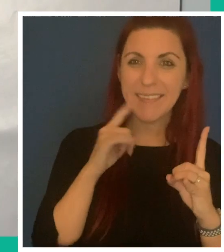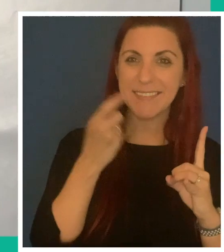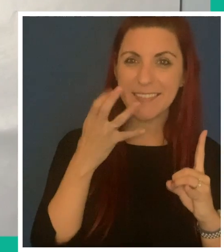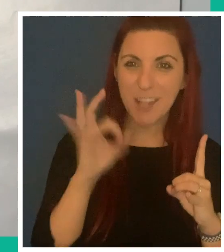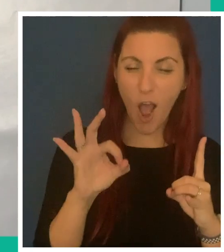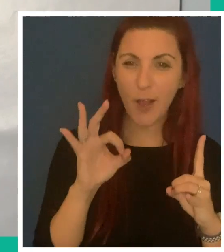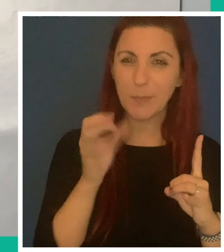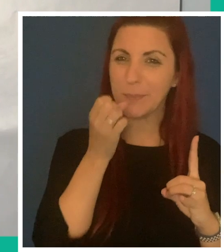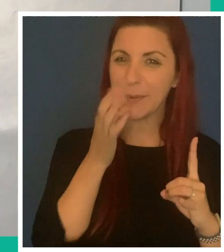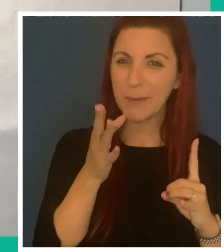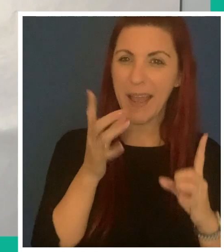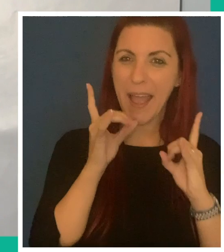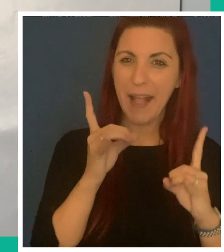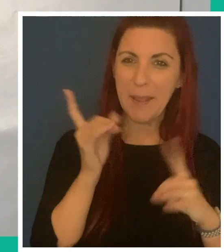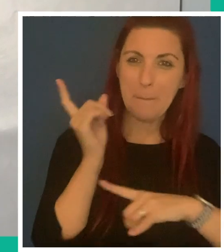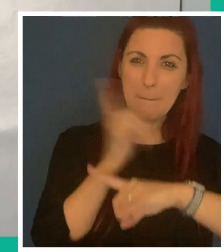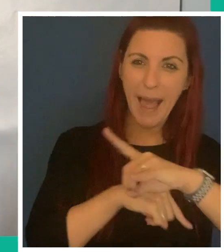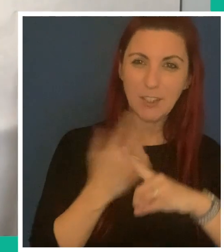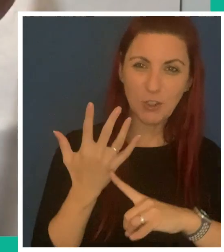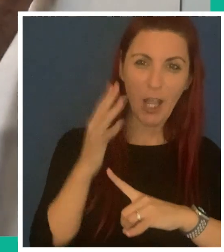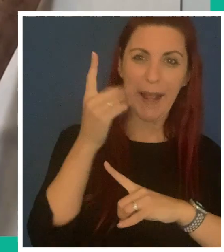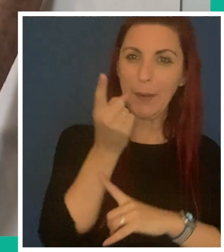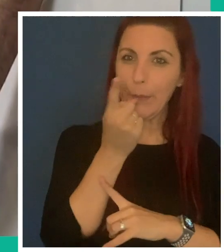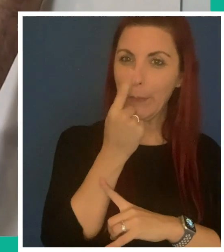nose, we're going to make her nose shiny we're going to put a little wobbly